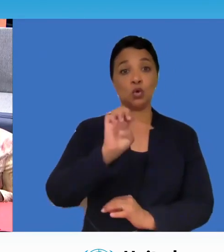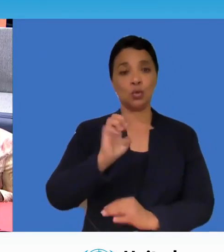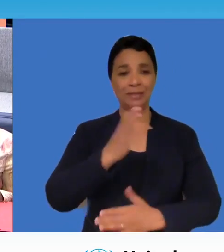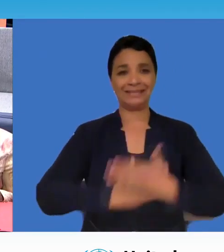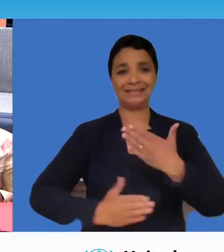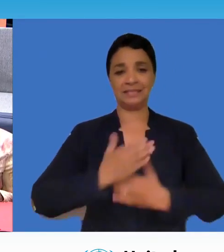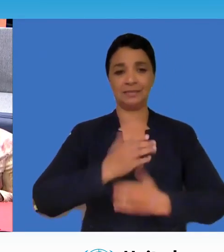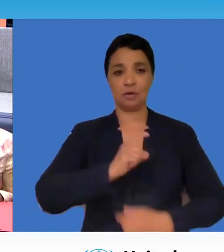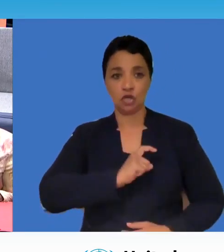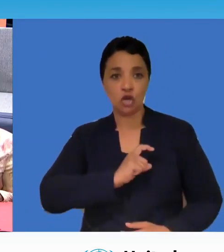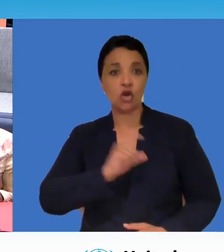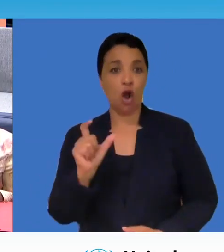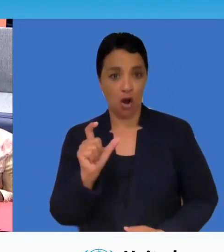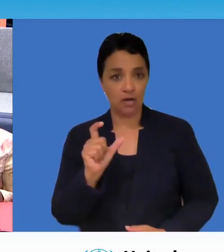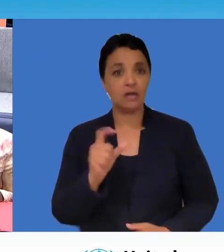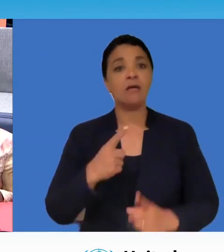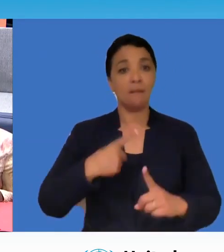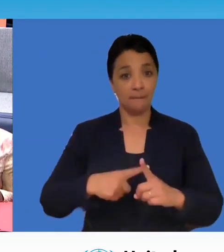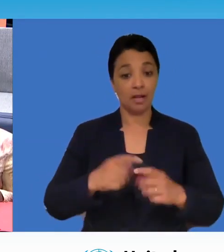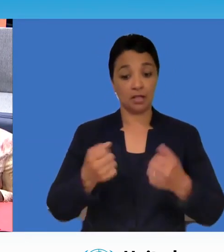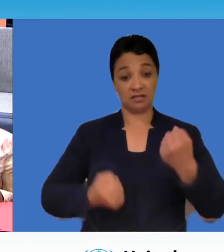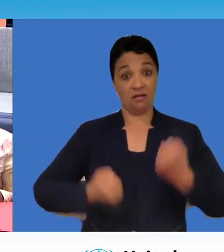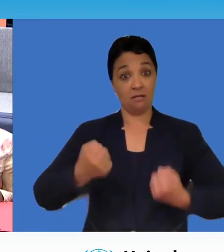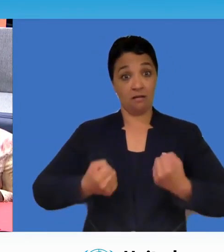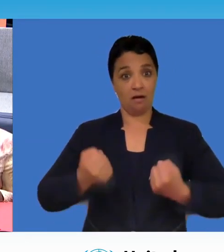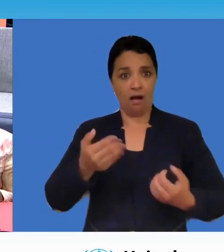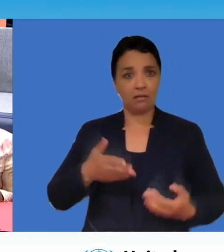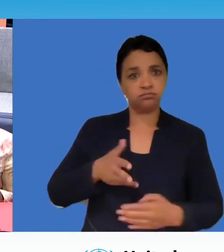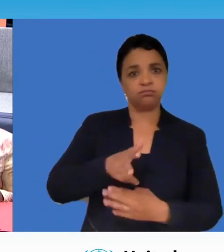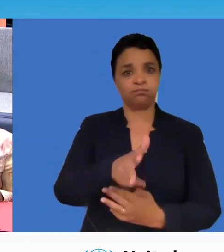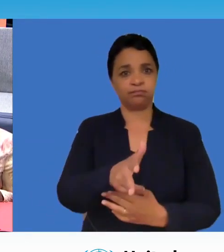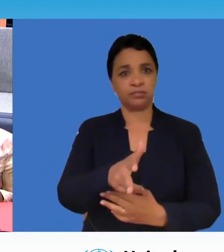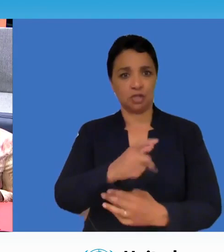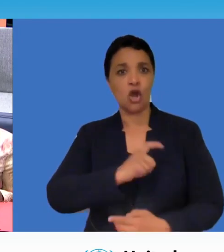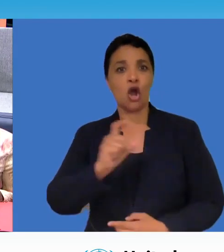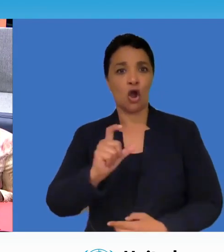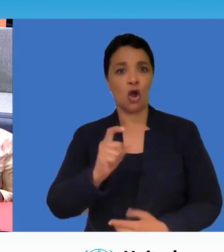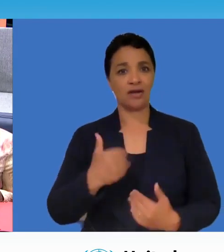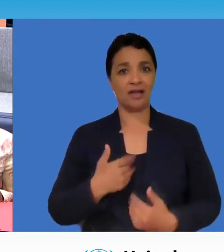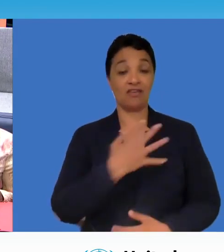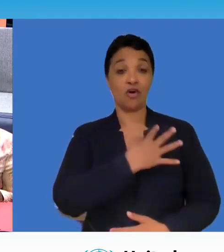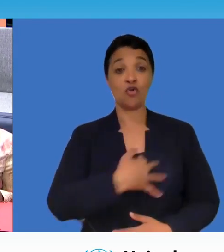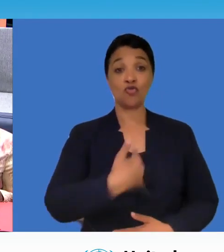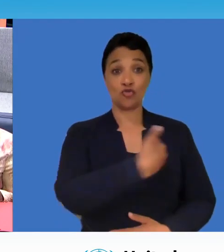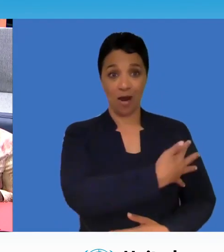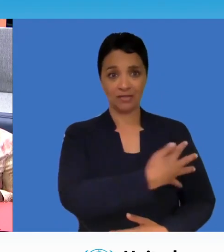European parking cart Croatia is proud to be the first EU member state to implement